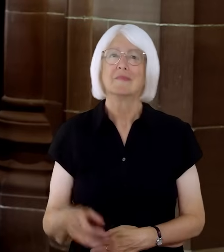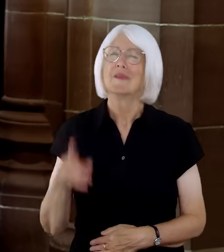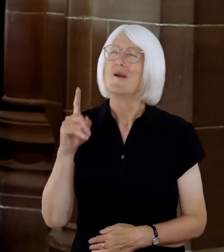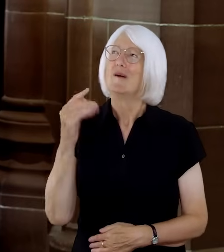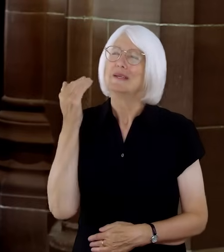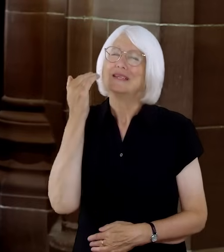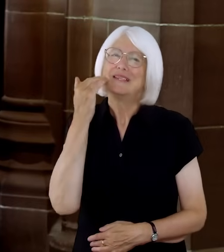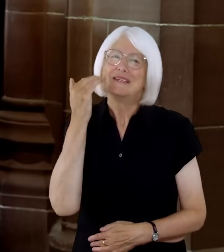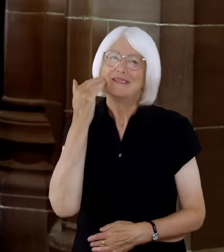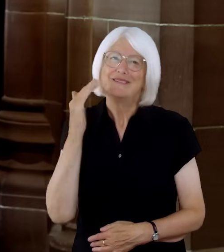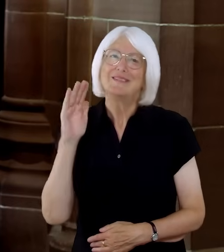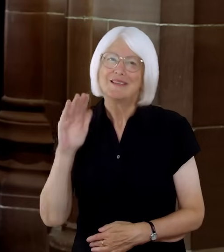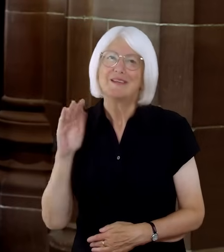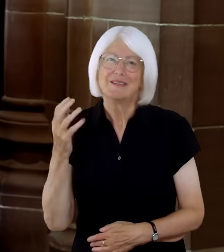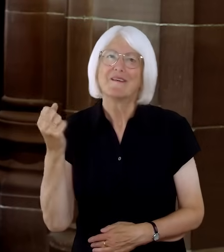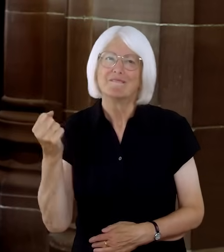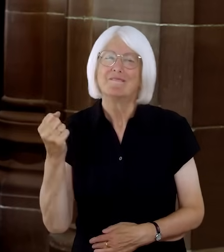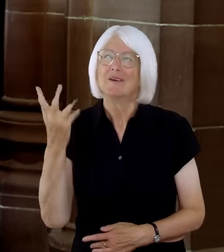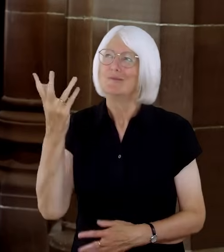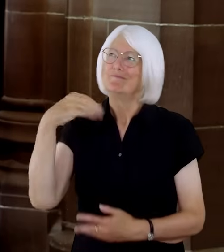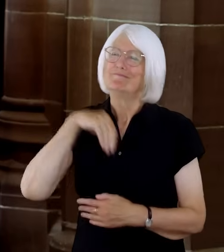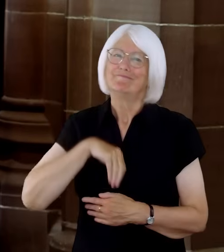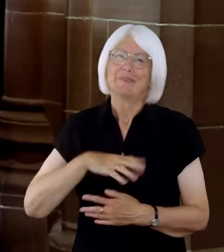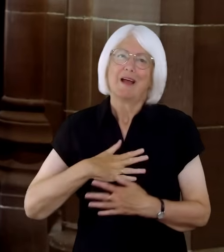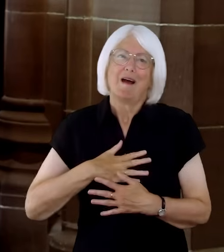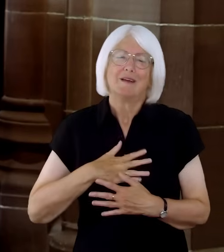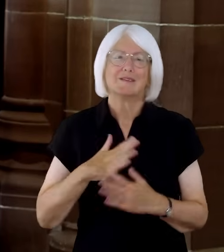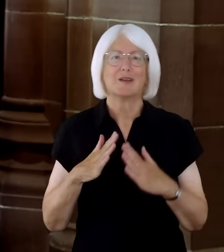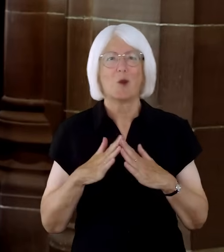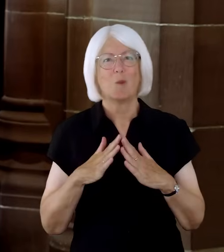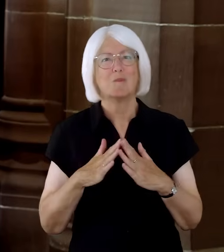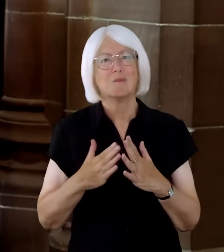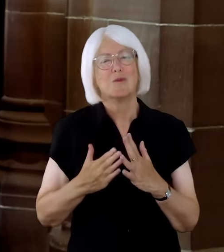God of tenderness dwell in our hearts and our homes